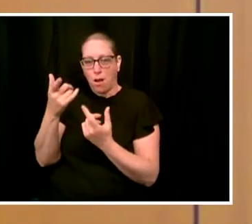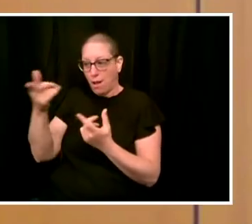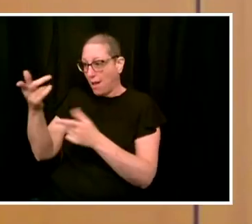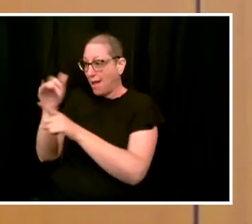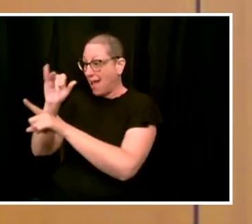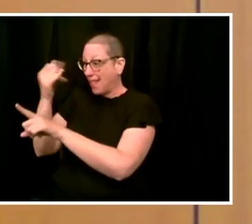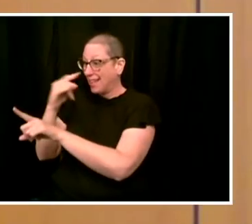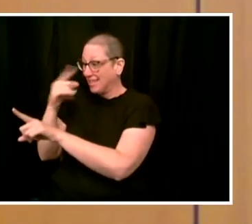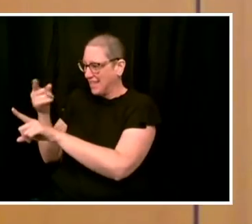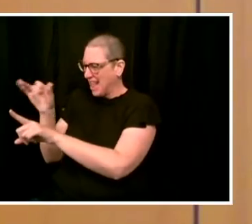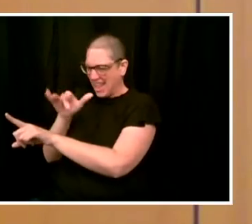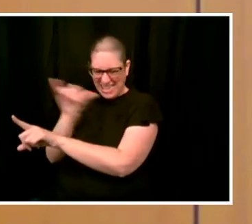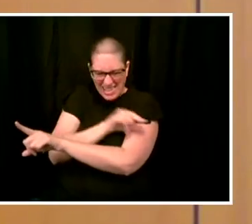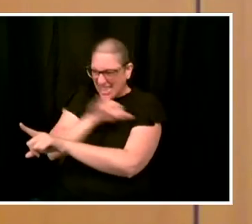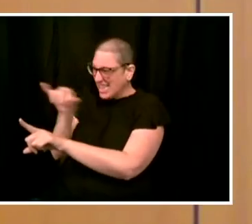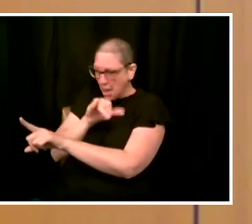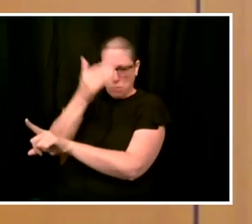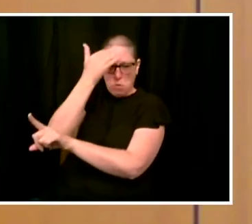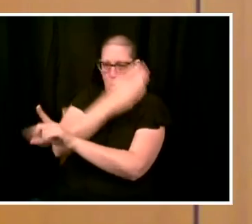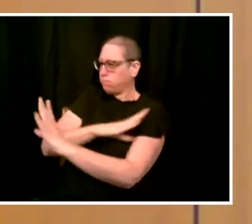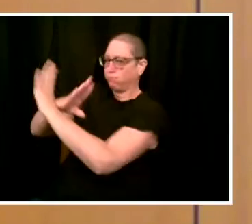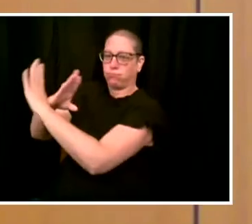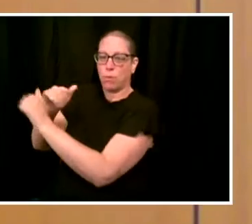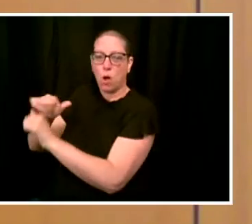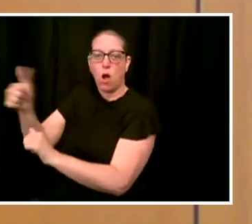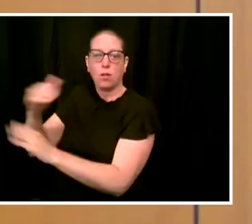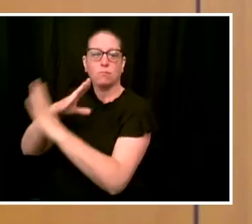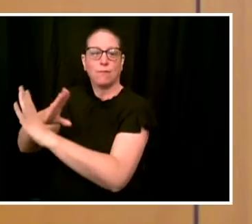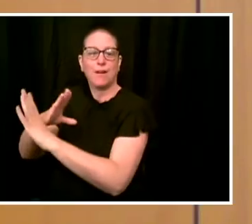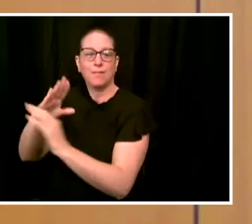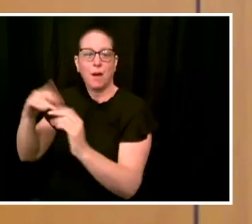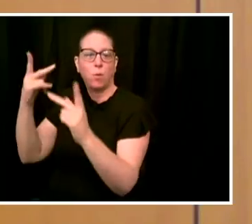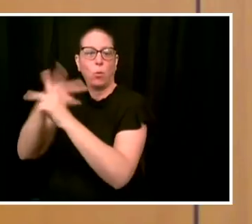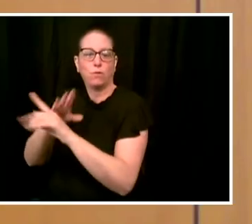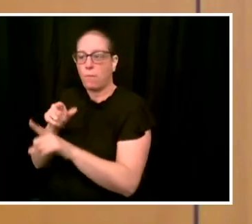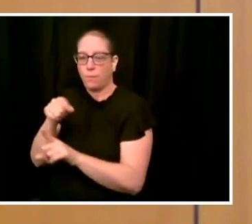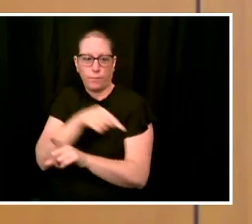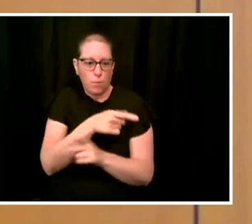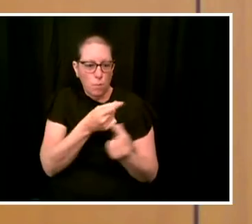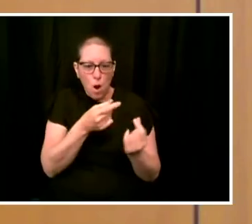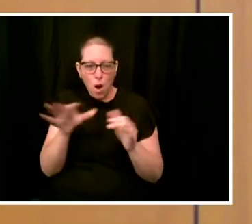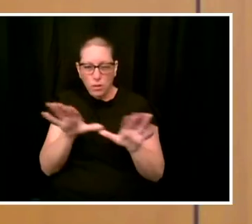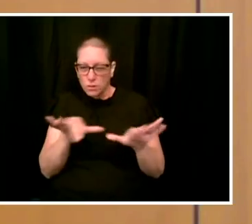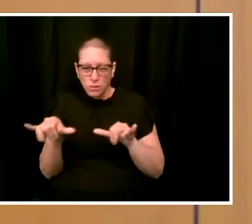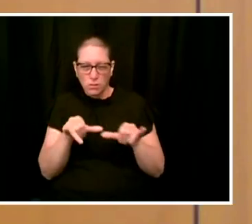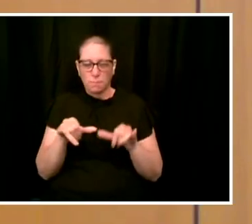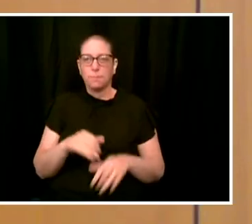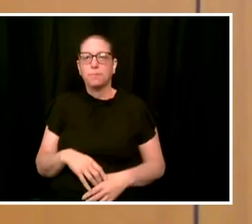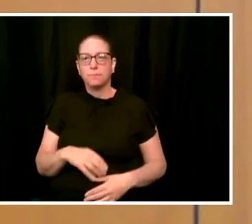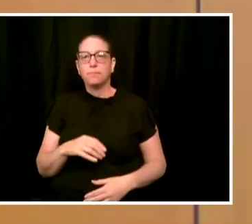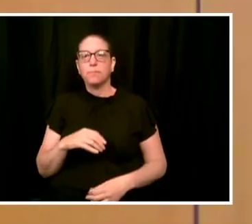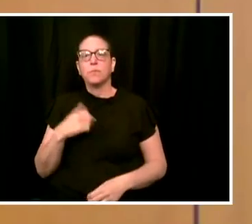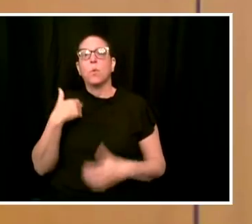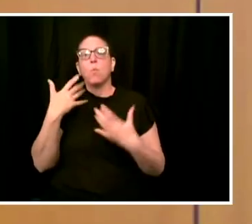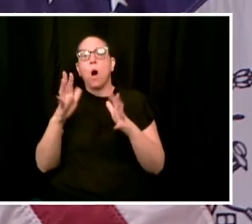HOME.